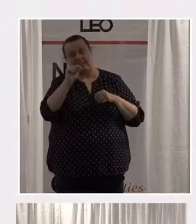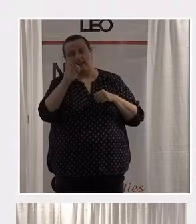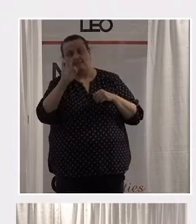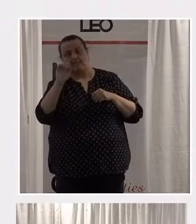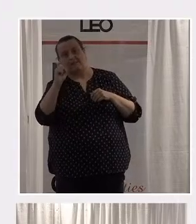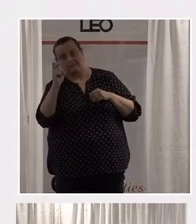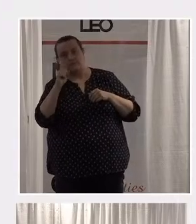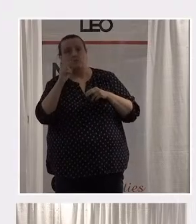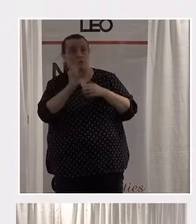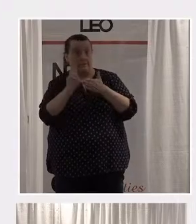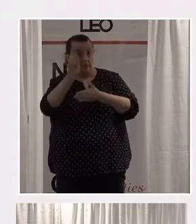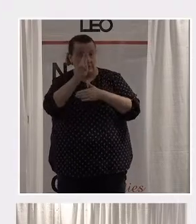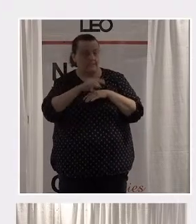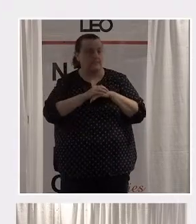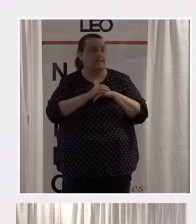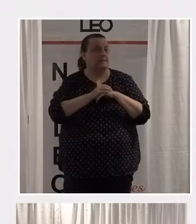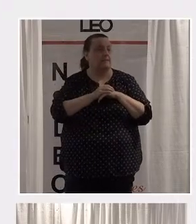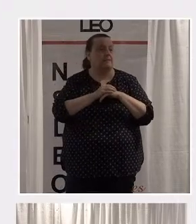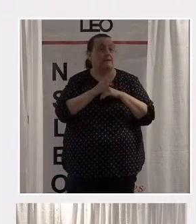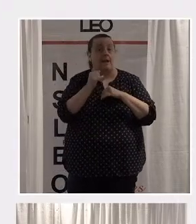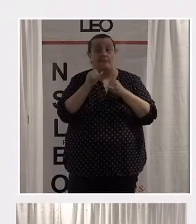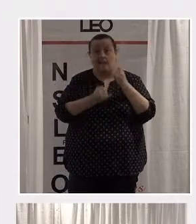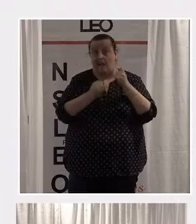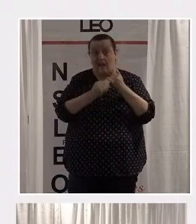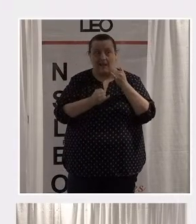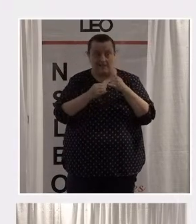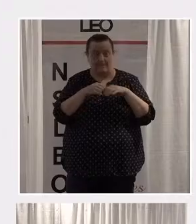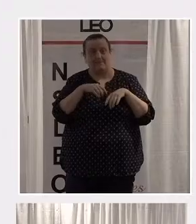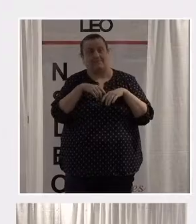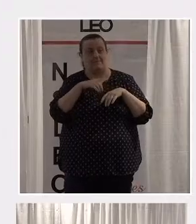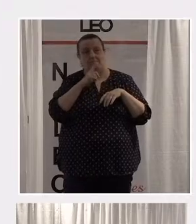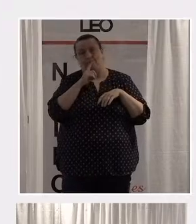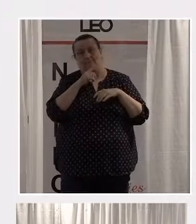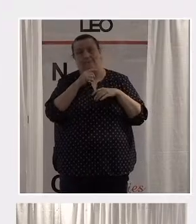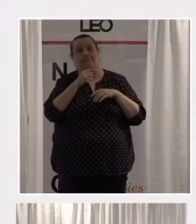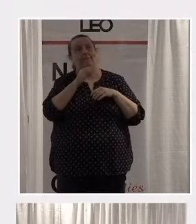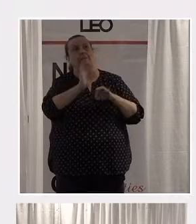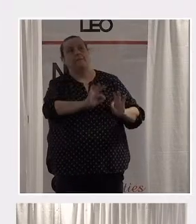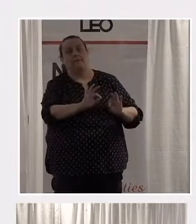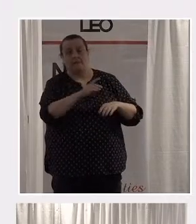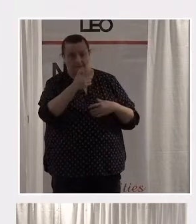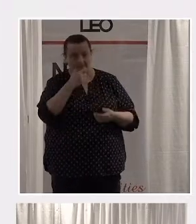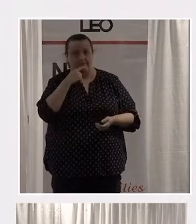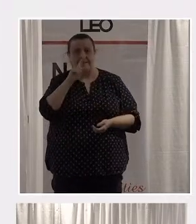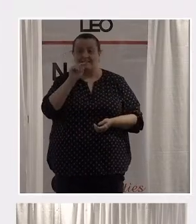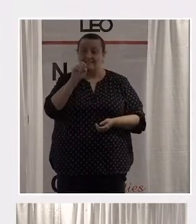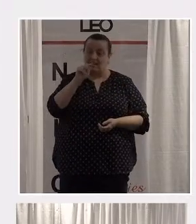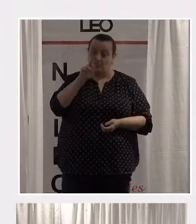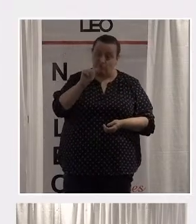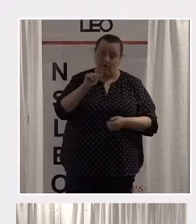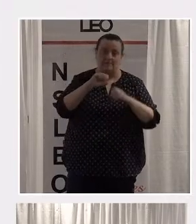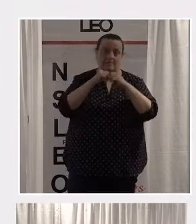AND LAST BUT CERTAINLY NOT LEAST THE TETRA SOCIETY OF NORTH AMERICA.